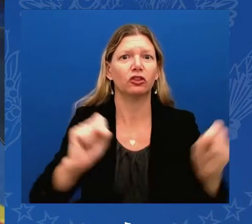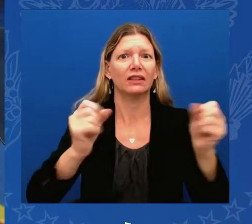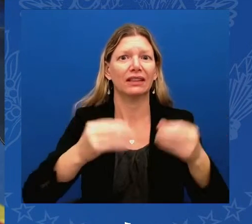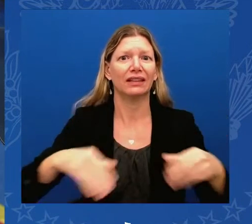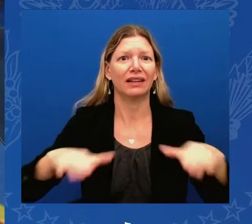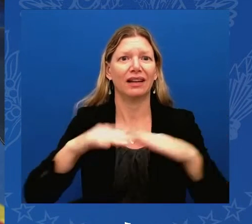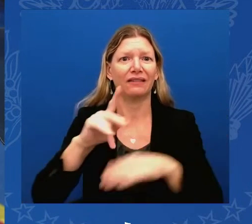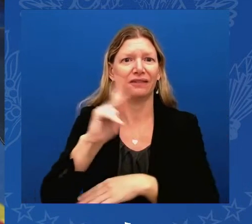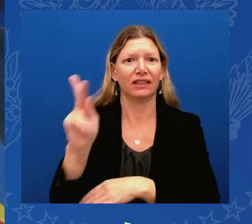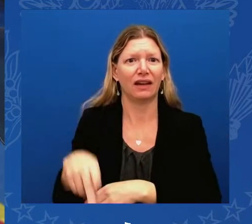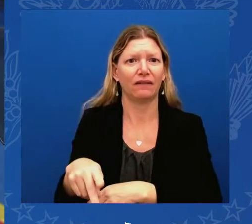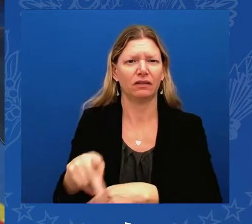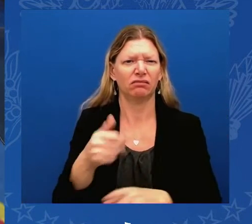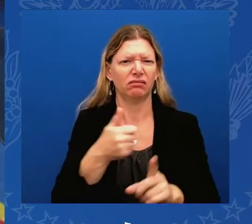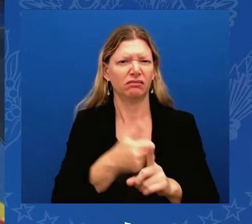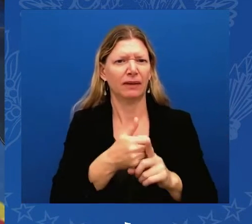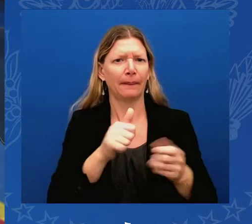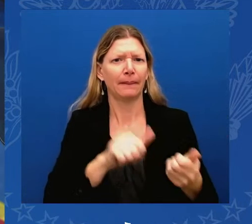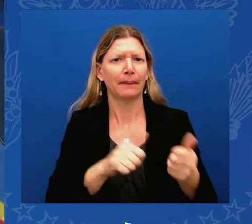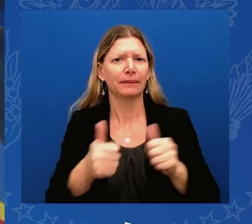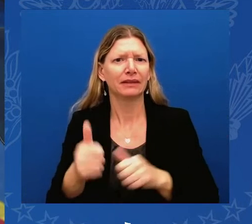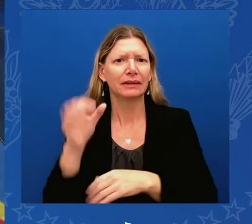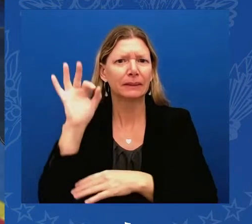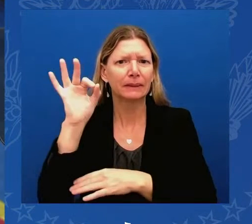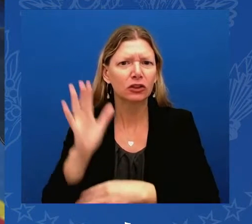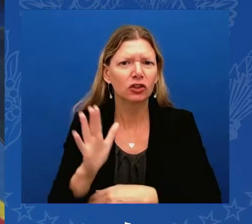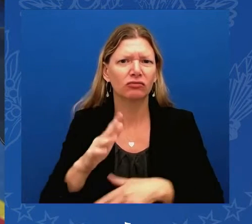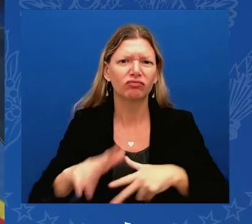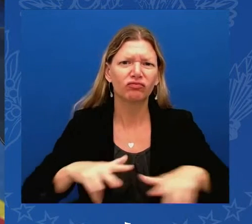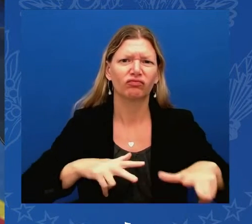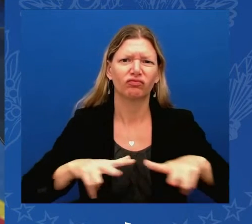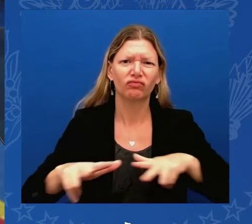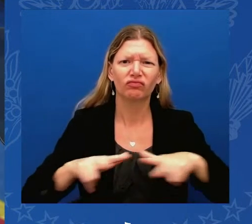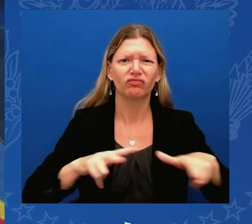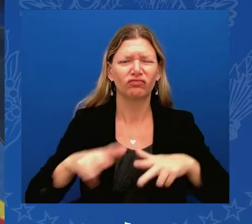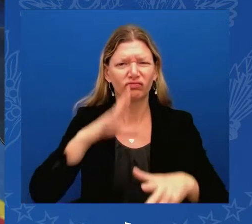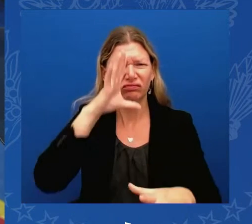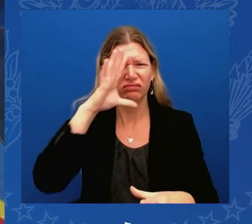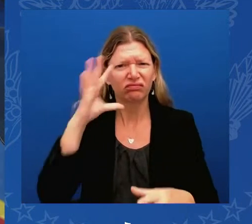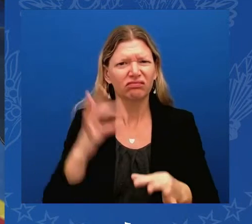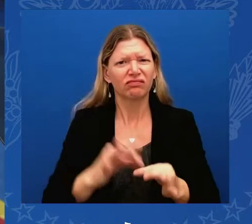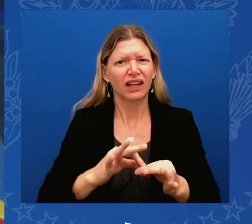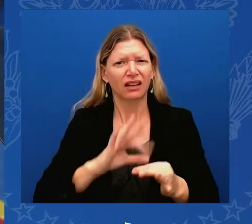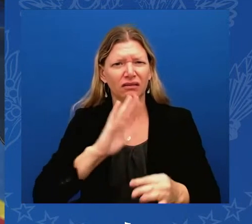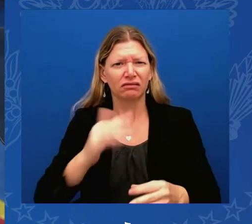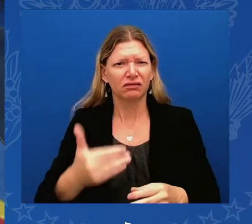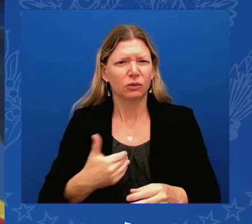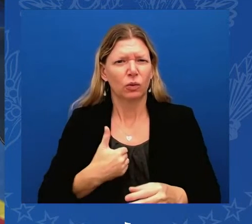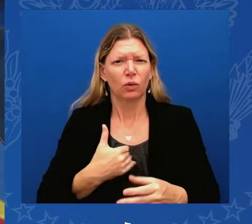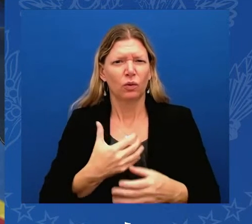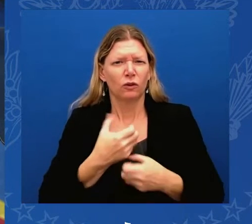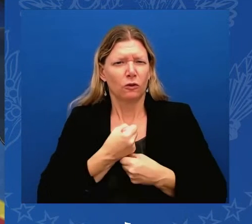But after the Union won the war, he knew his prayers availed him freedom that was not his alone.